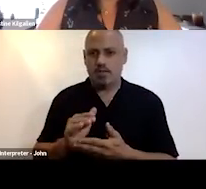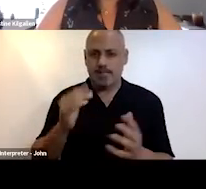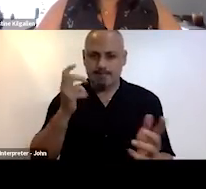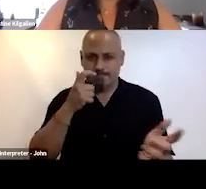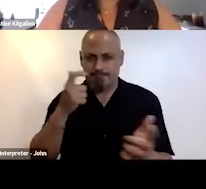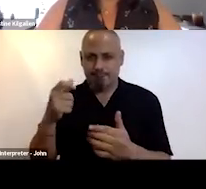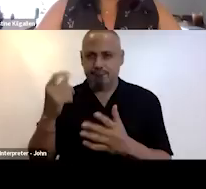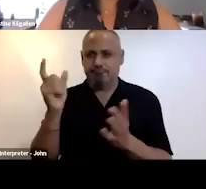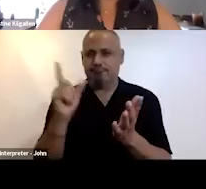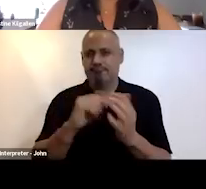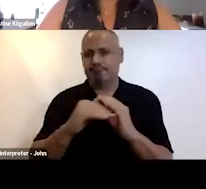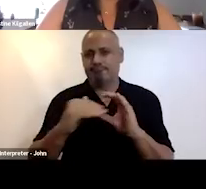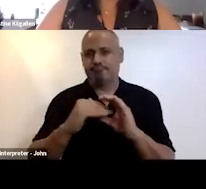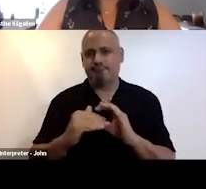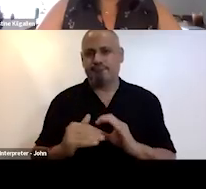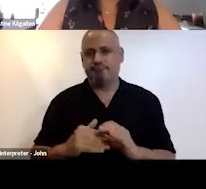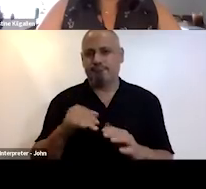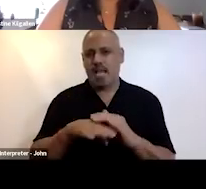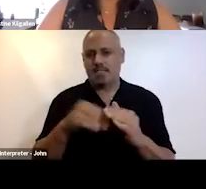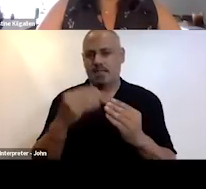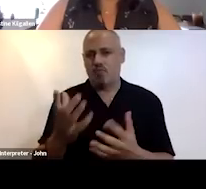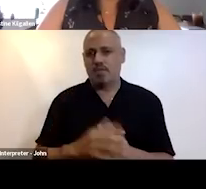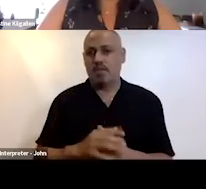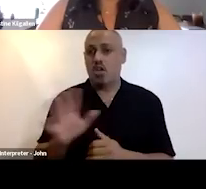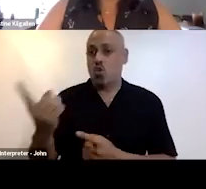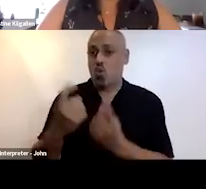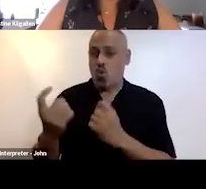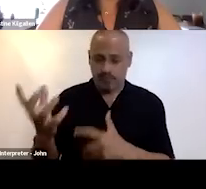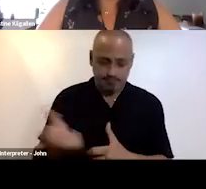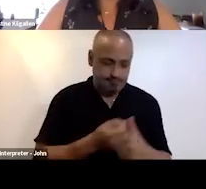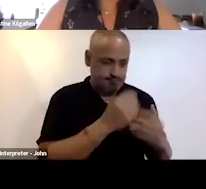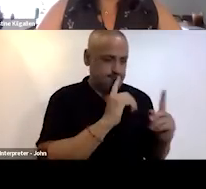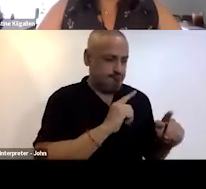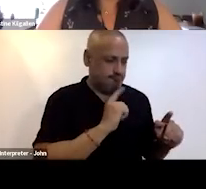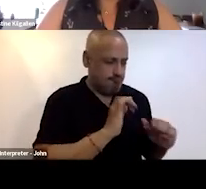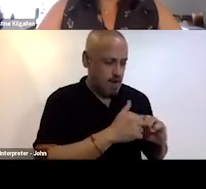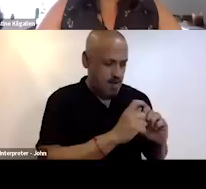to access this information. We're gonna take all of your questions back and see how we can use them